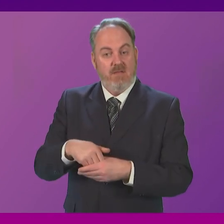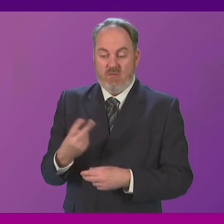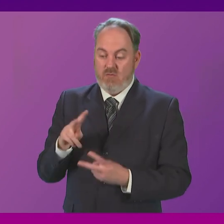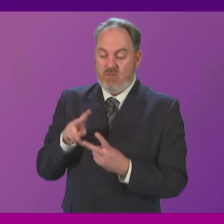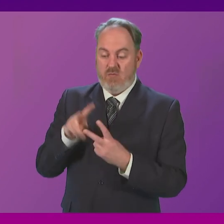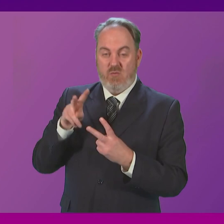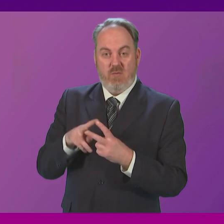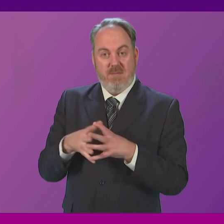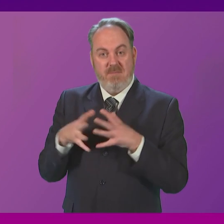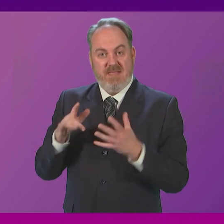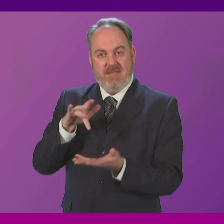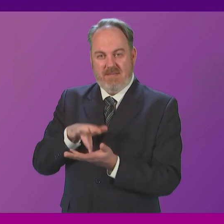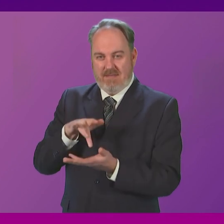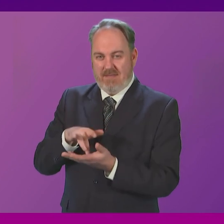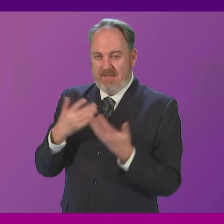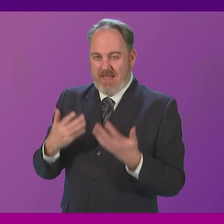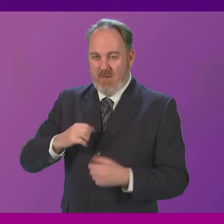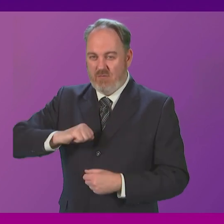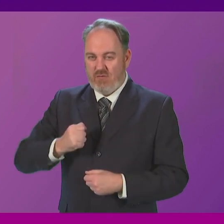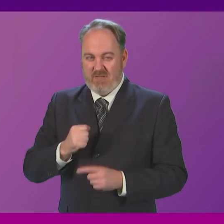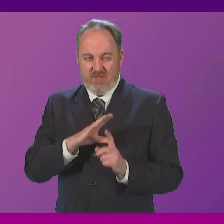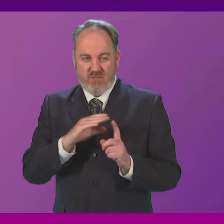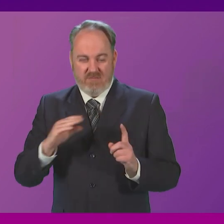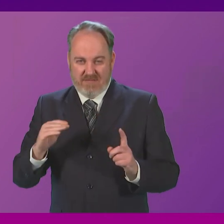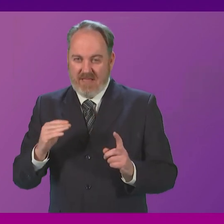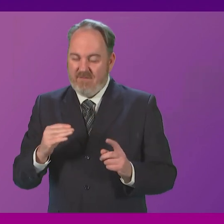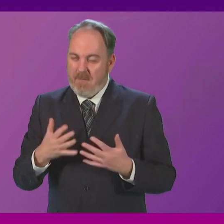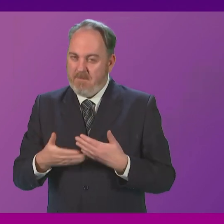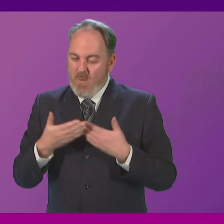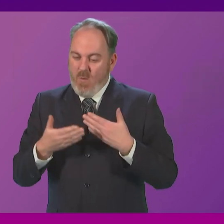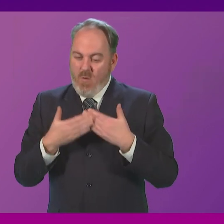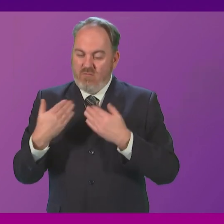That gives the Scottish Conservatives additional responsibilities: to stand up for all our